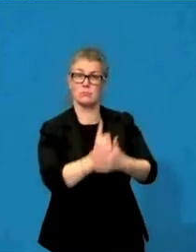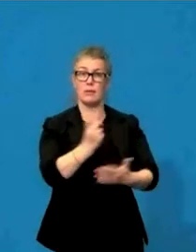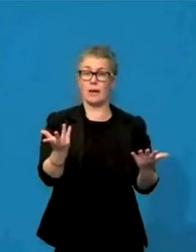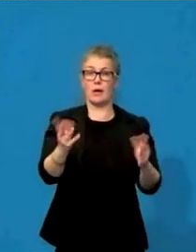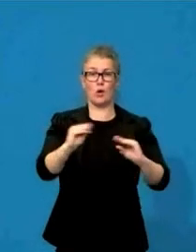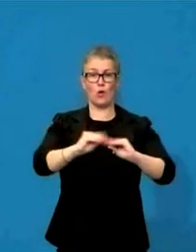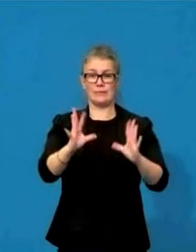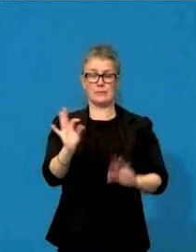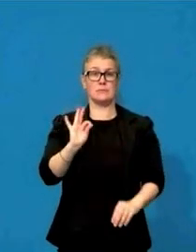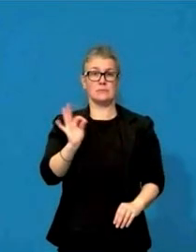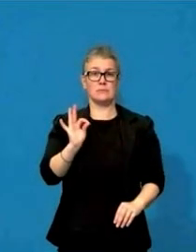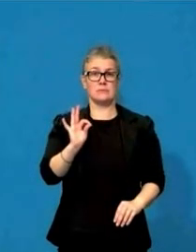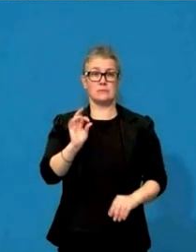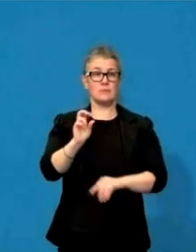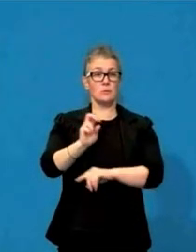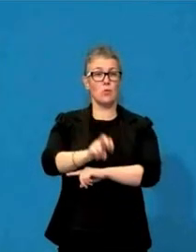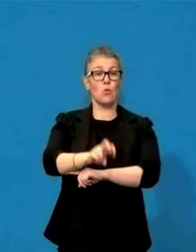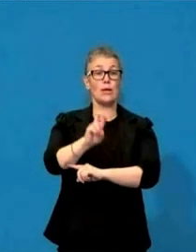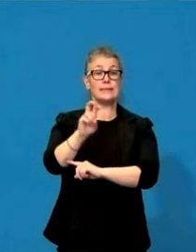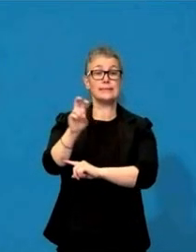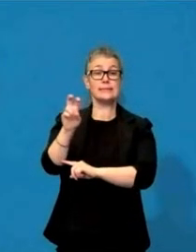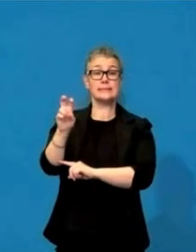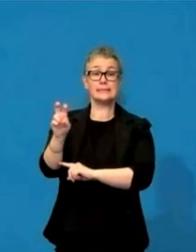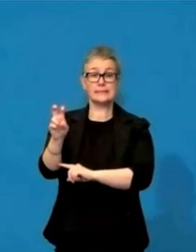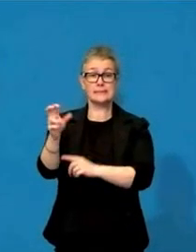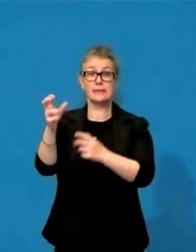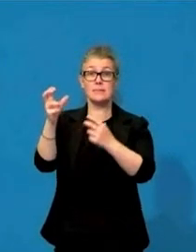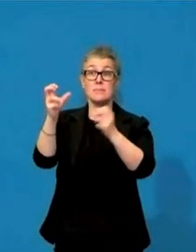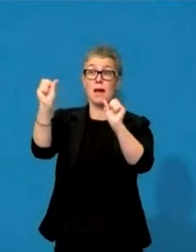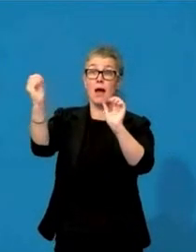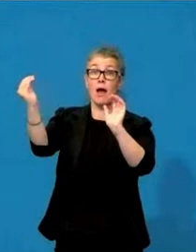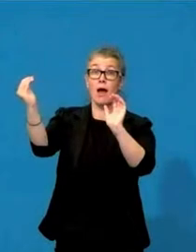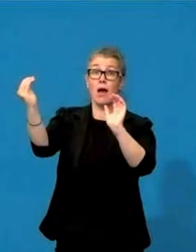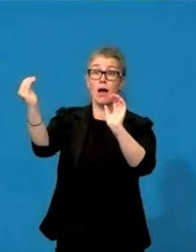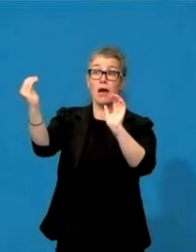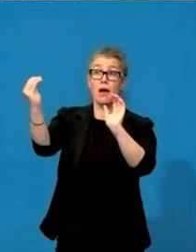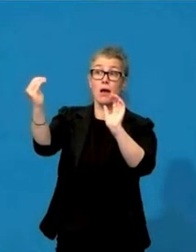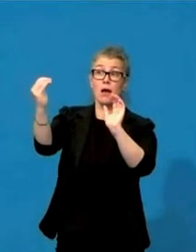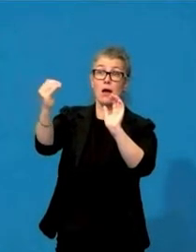The hoist did come, but then we found out there was a delay because one of the parts